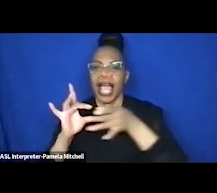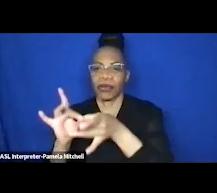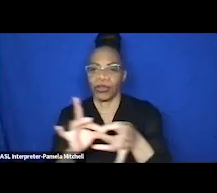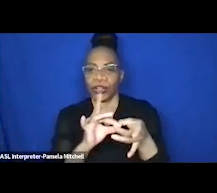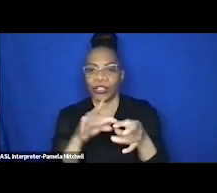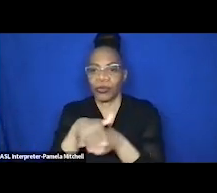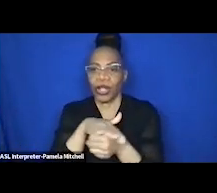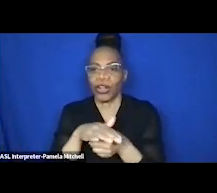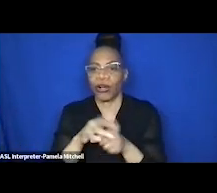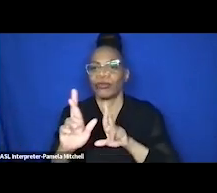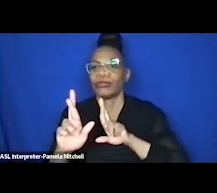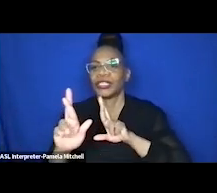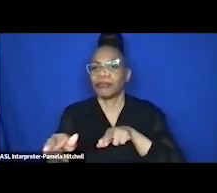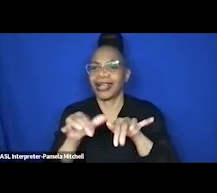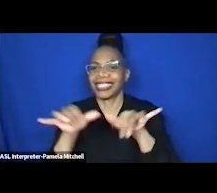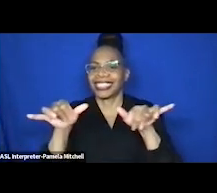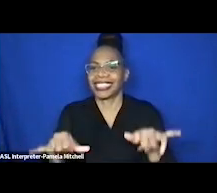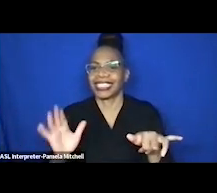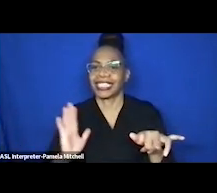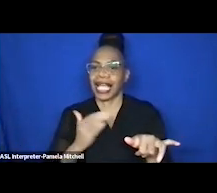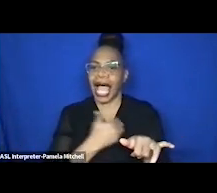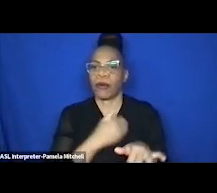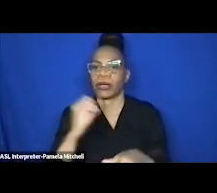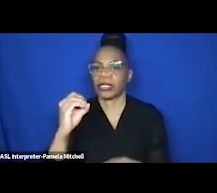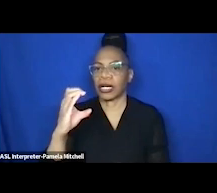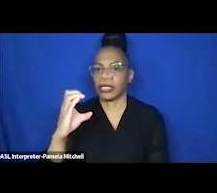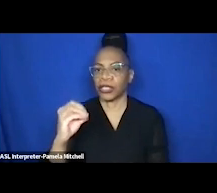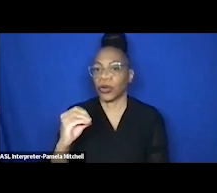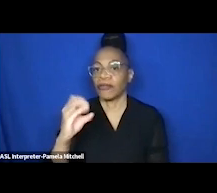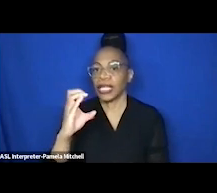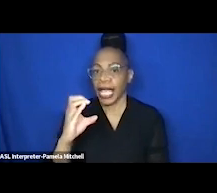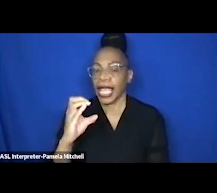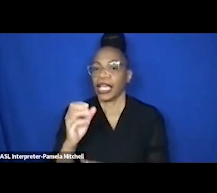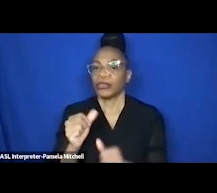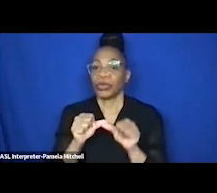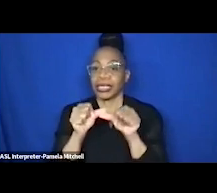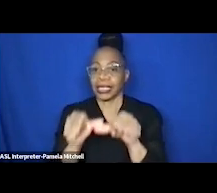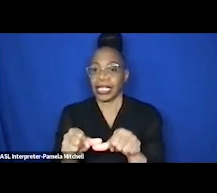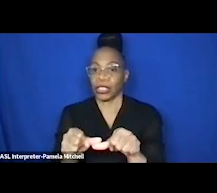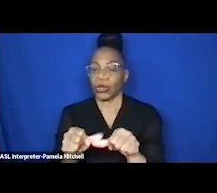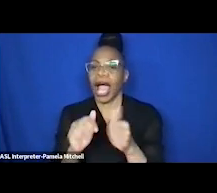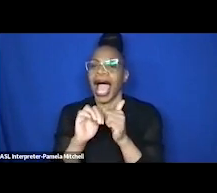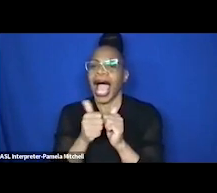in our continuum of care to drive change forward. So we operationalize that through coordinating really closely